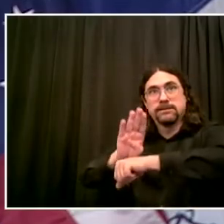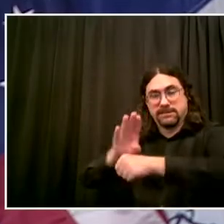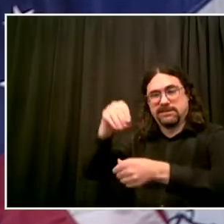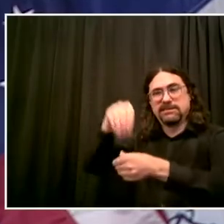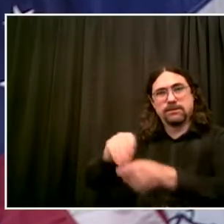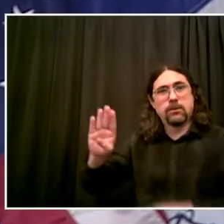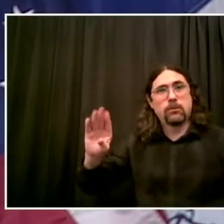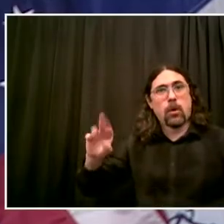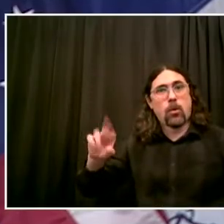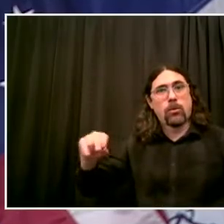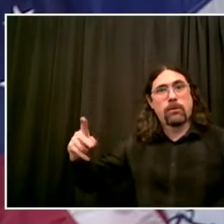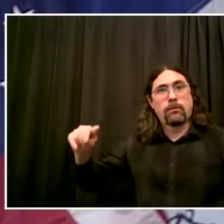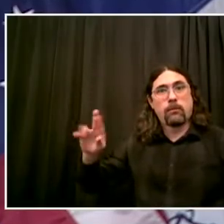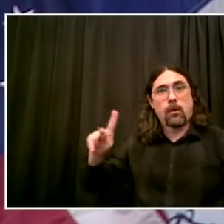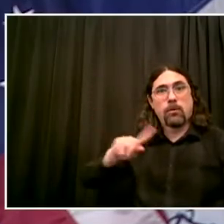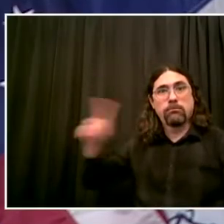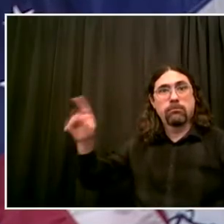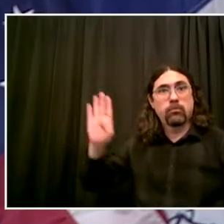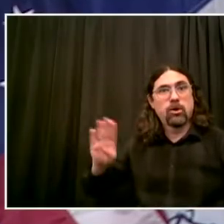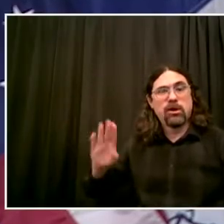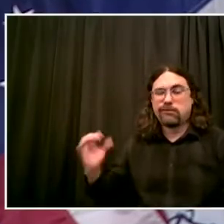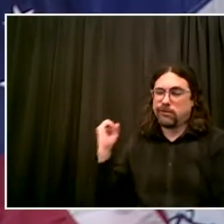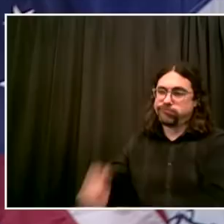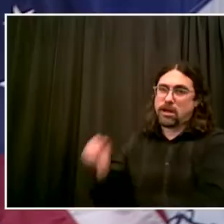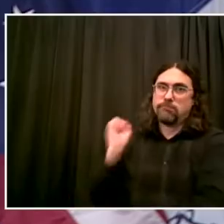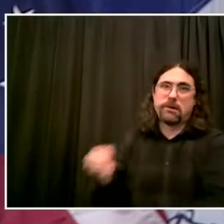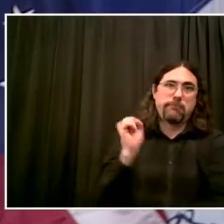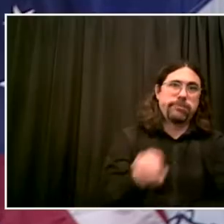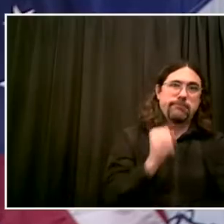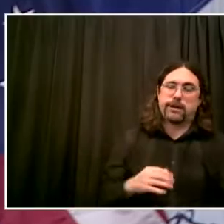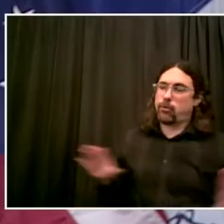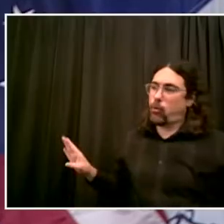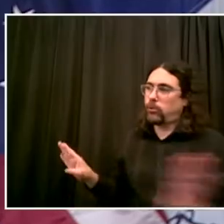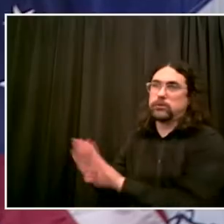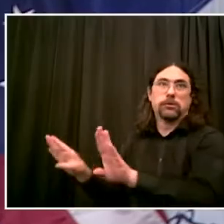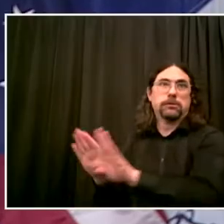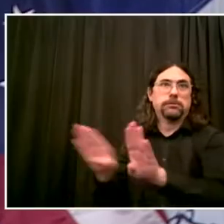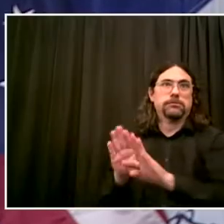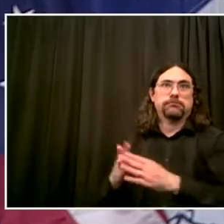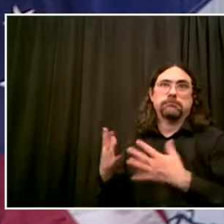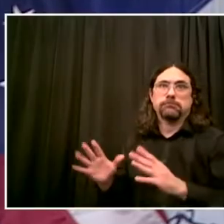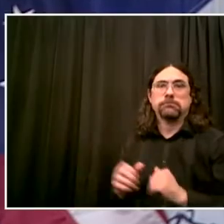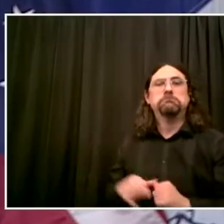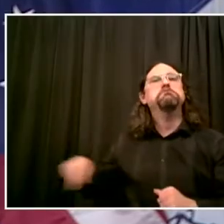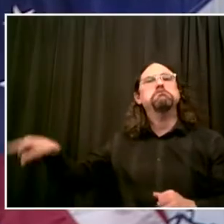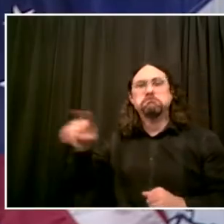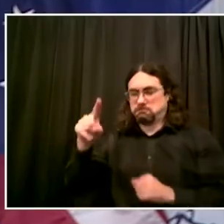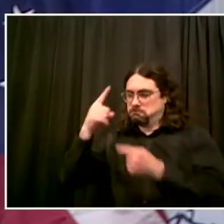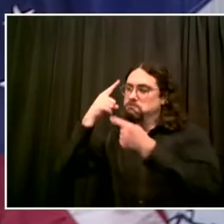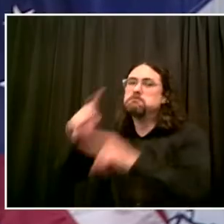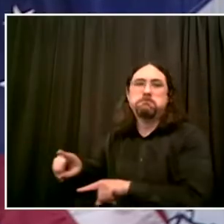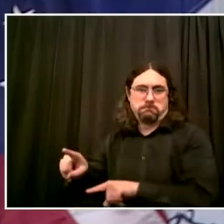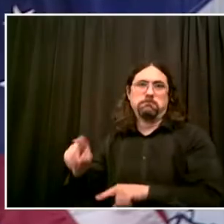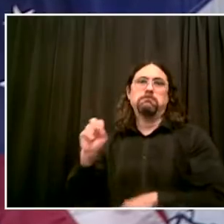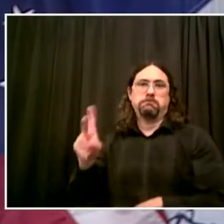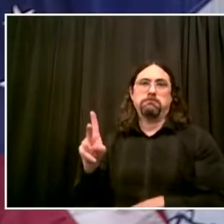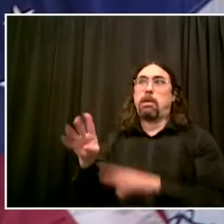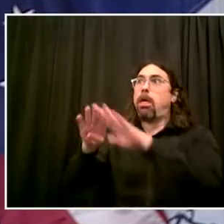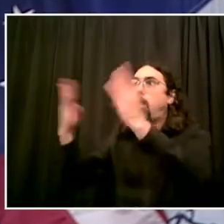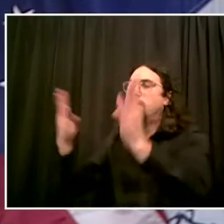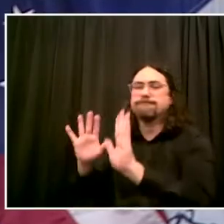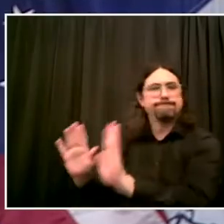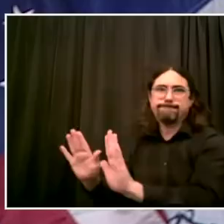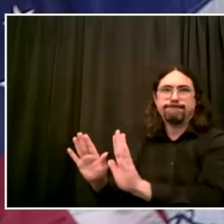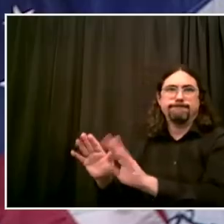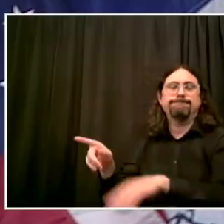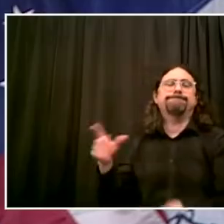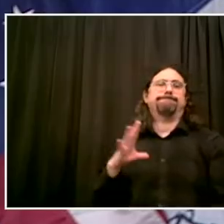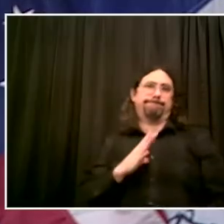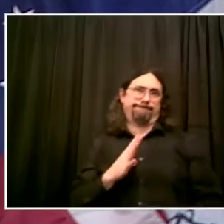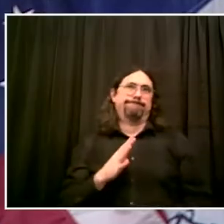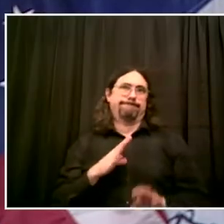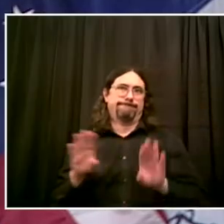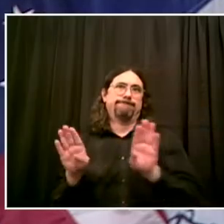THE SO WE WILL